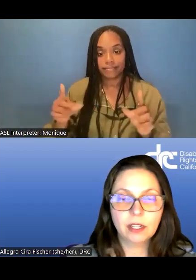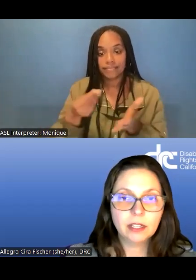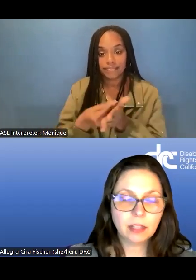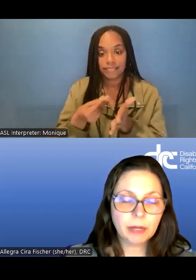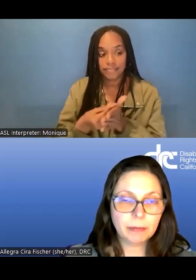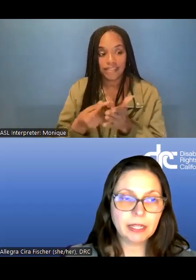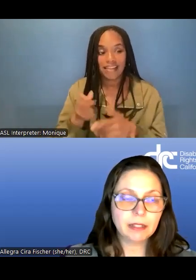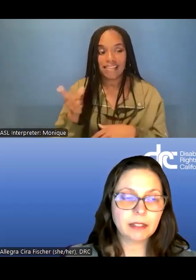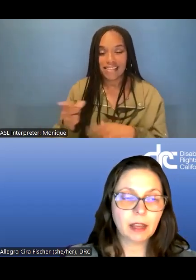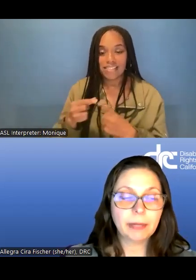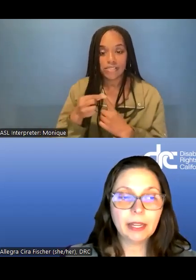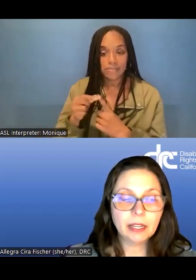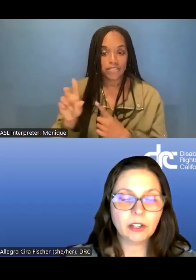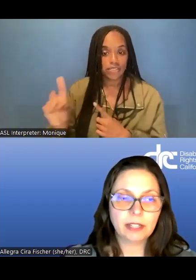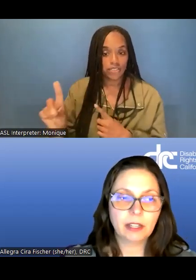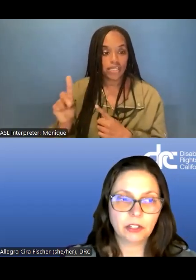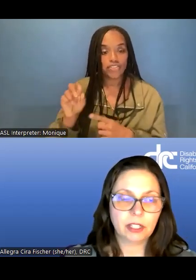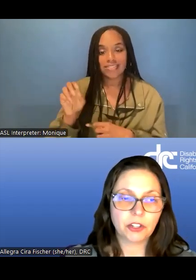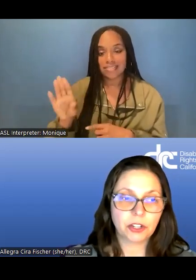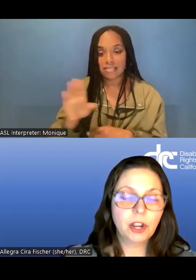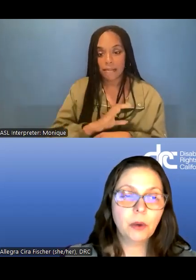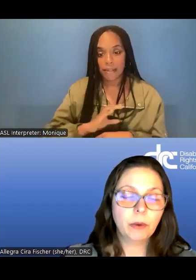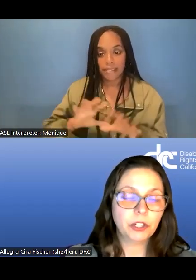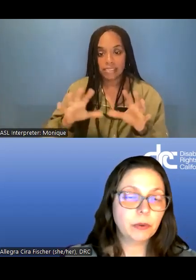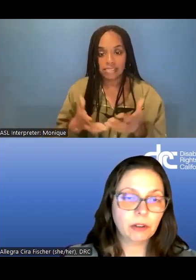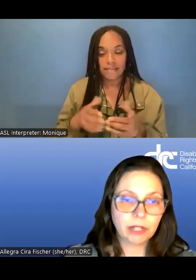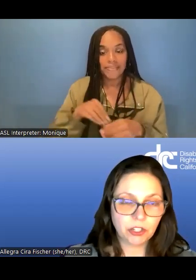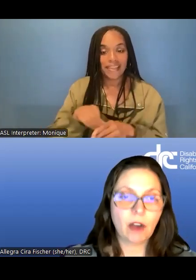subcommittees, in our state legislature, where you can reach out